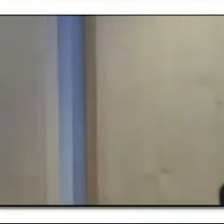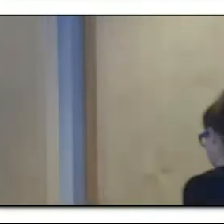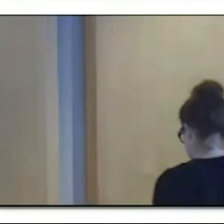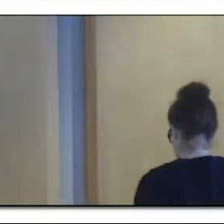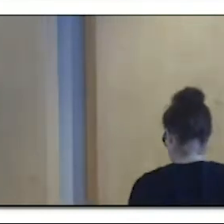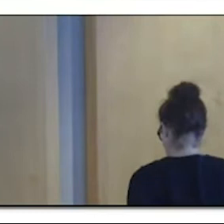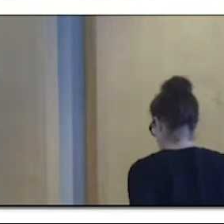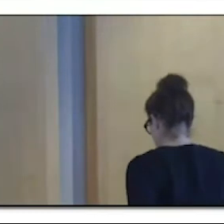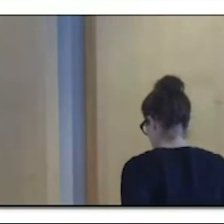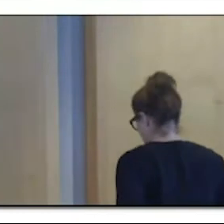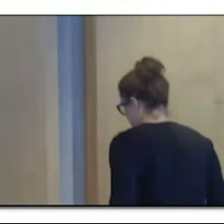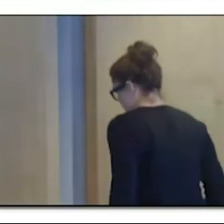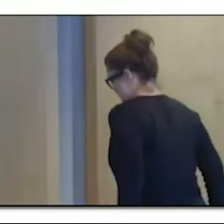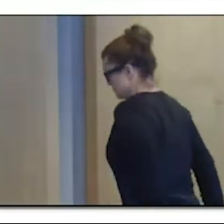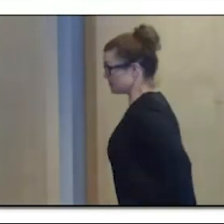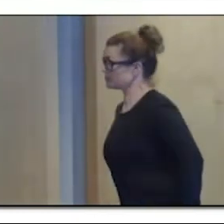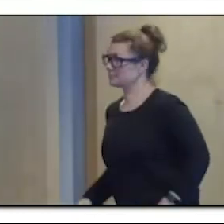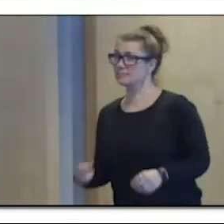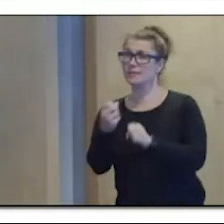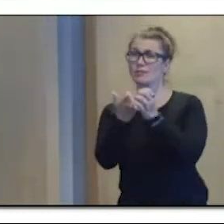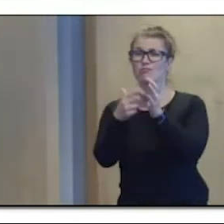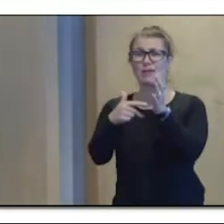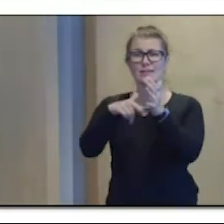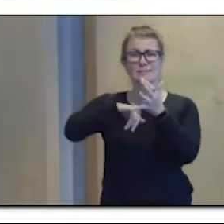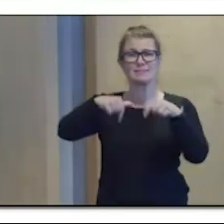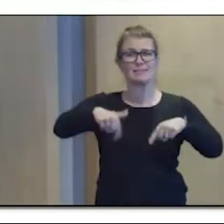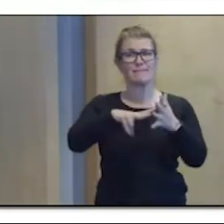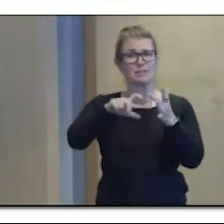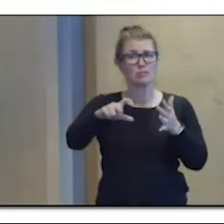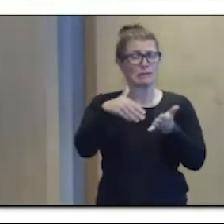but community projects and co-ops are another way you can facilitate